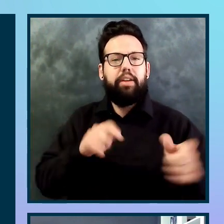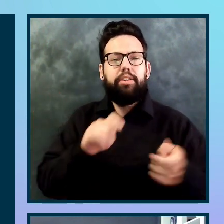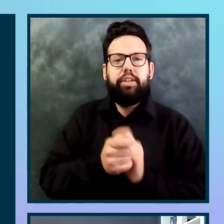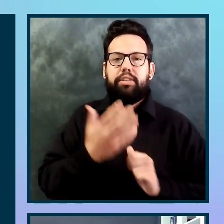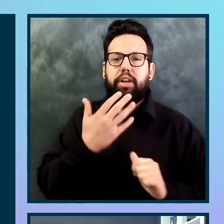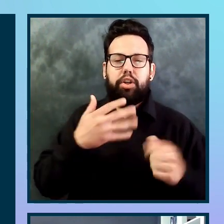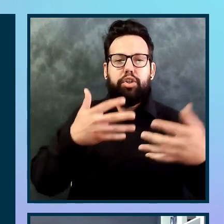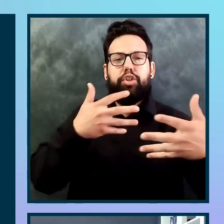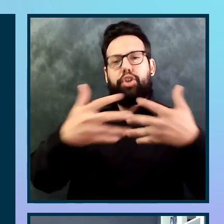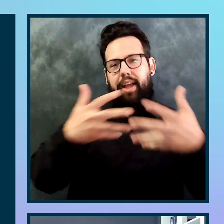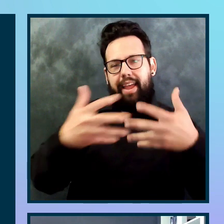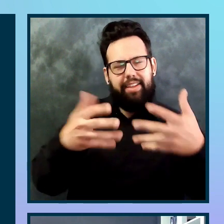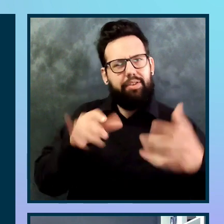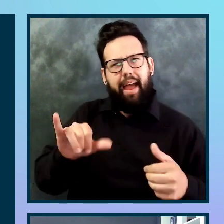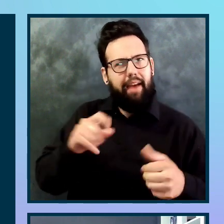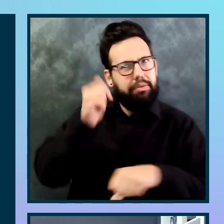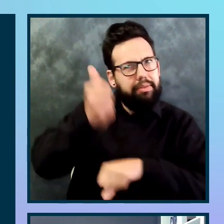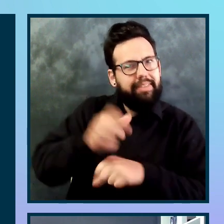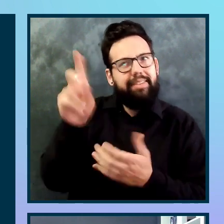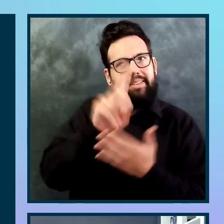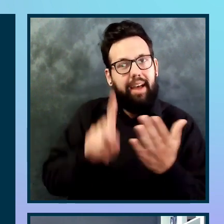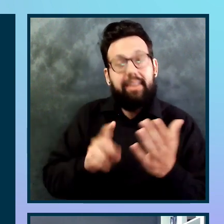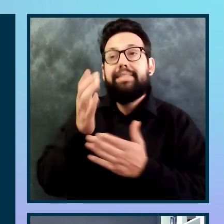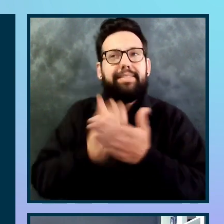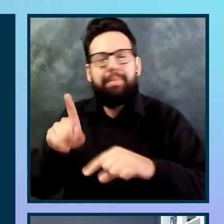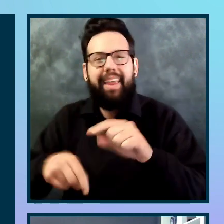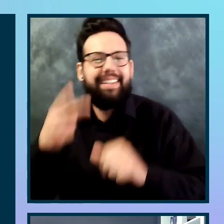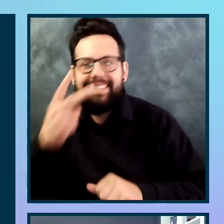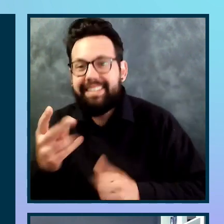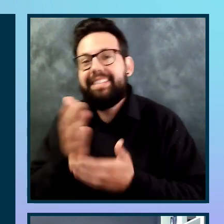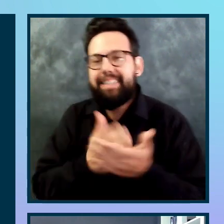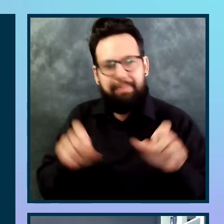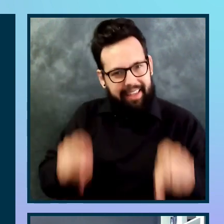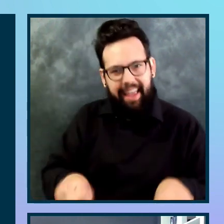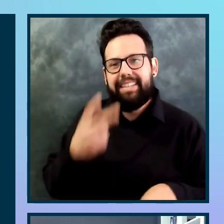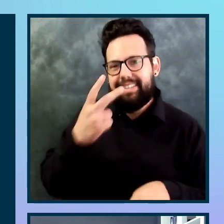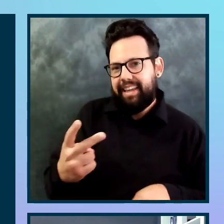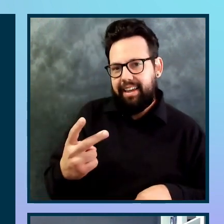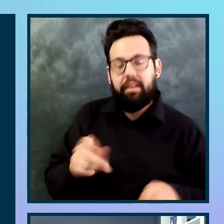The screen readers also need a suggestion of what this element is gonna be doing.